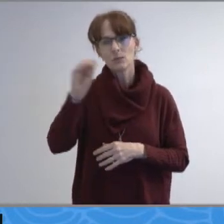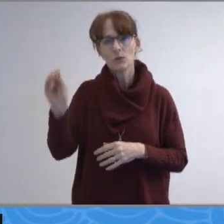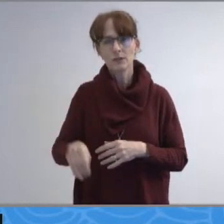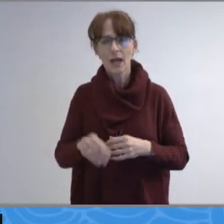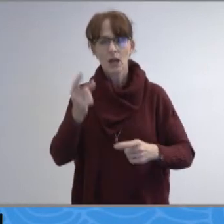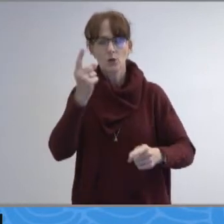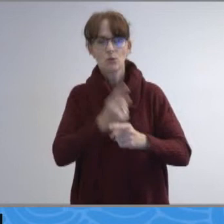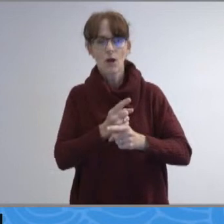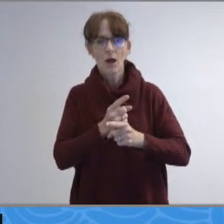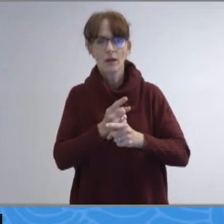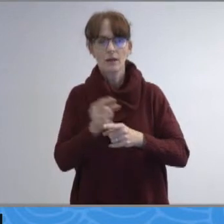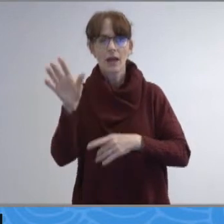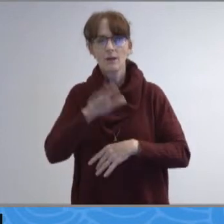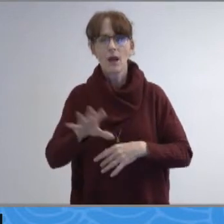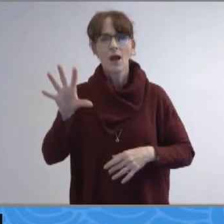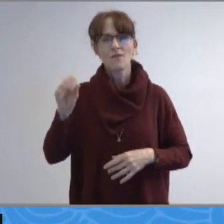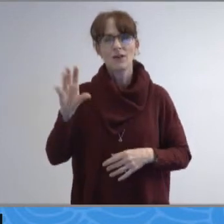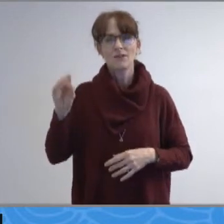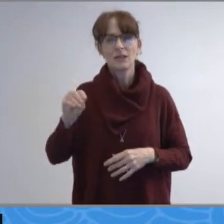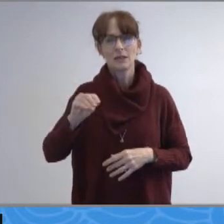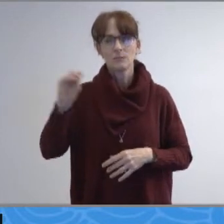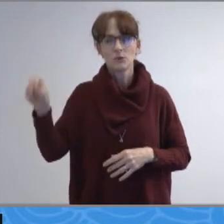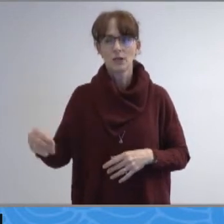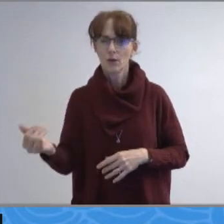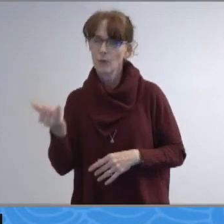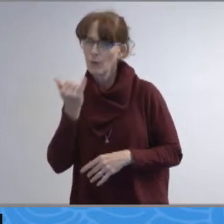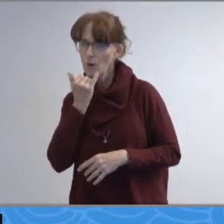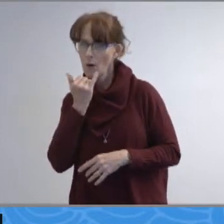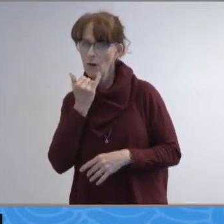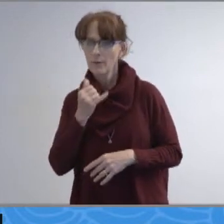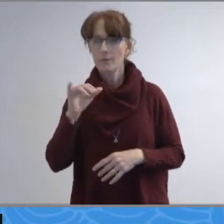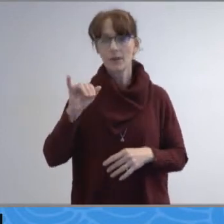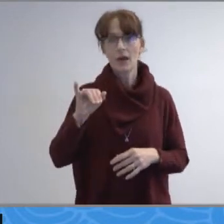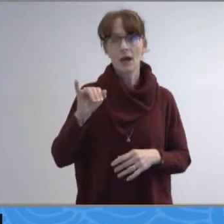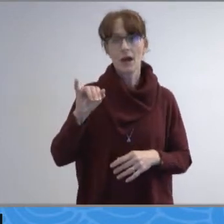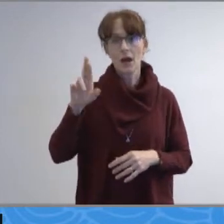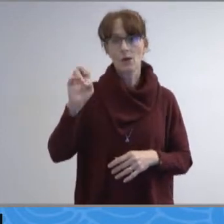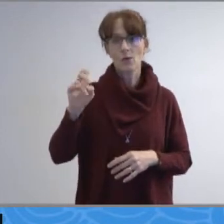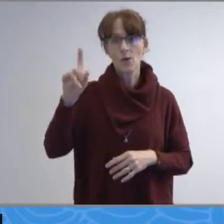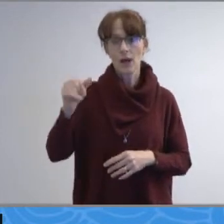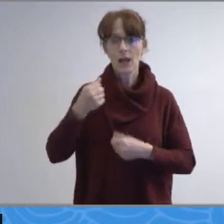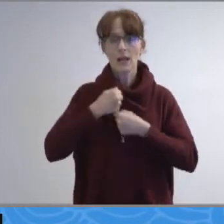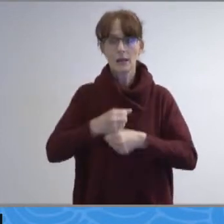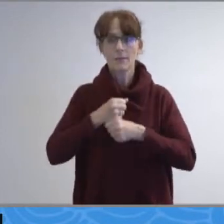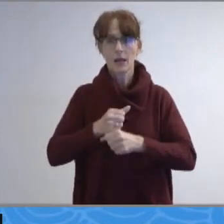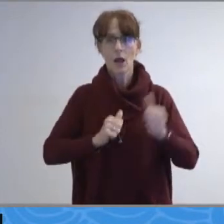and 50% incorrect. I-Ready generates an overall performance level